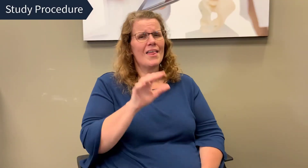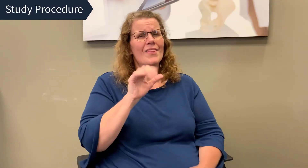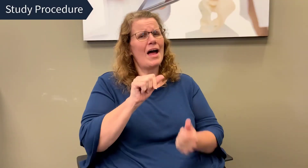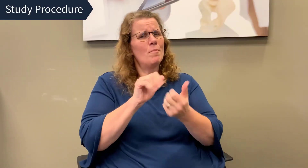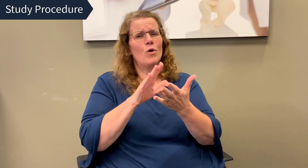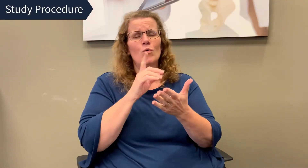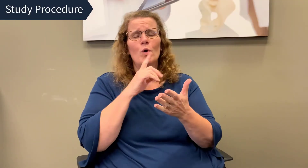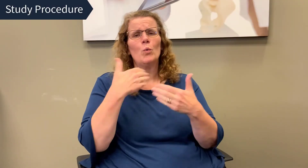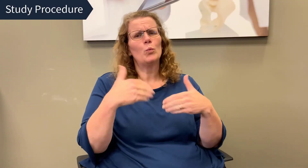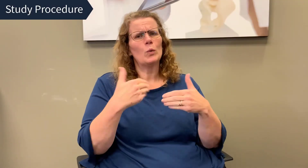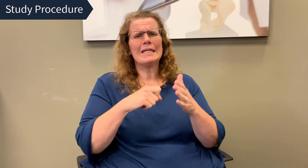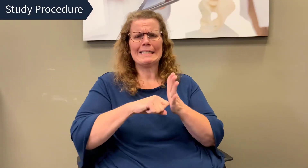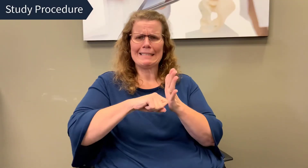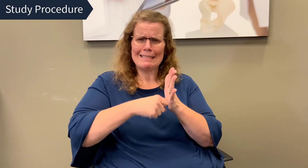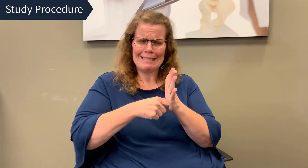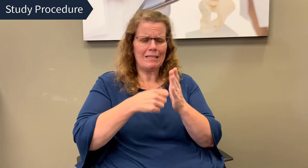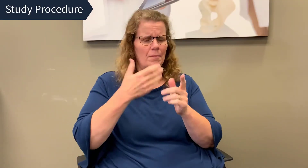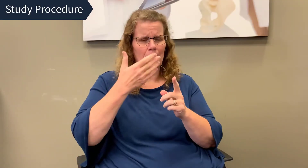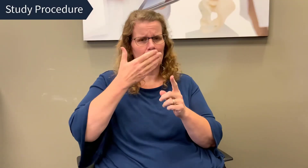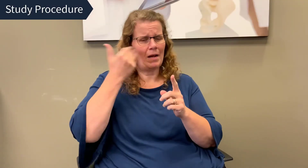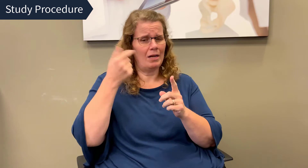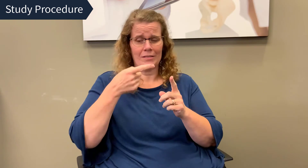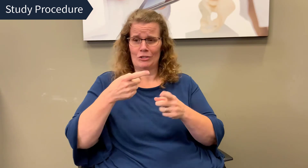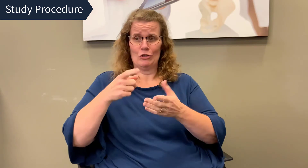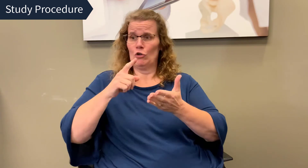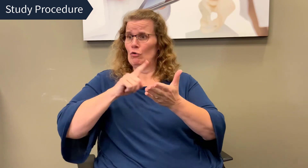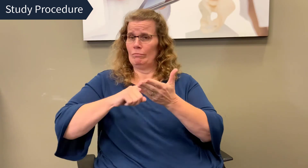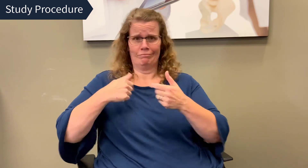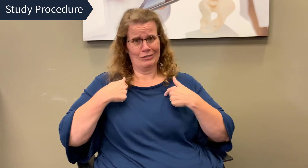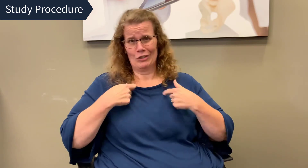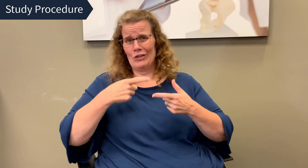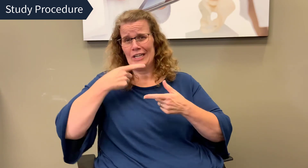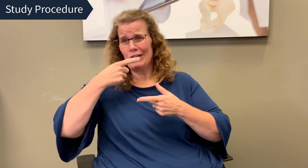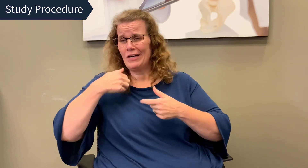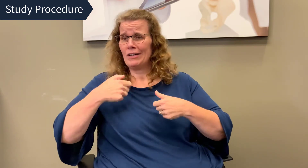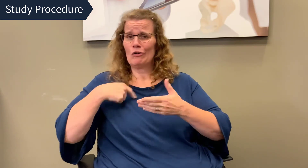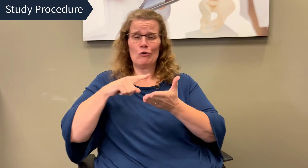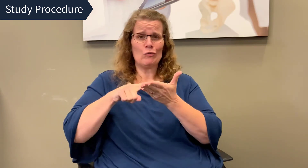It's impossible to overstate how critical community-based participatory